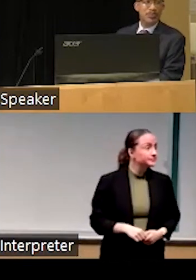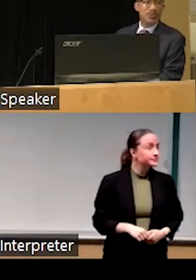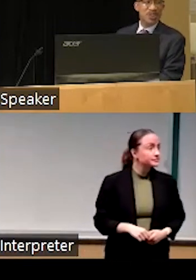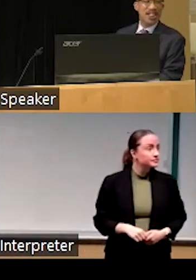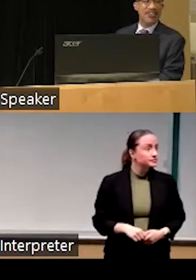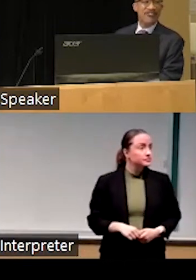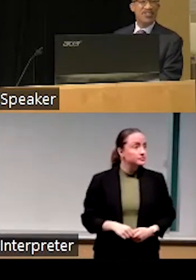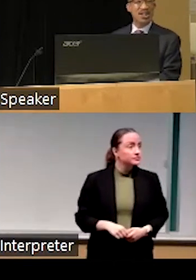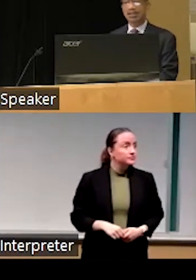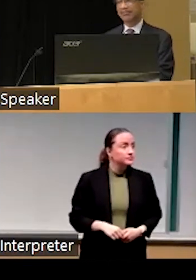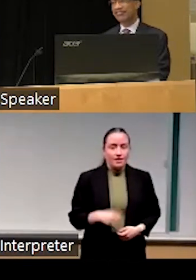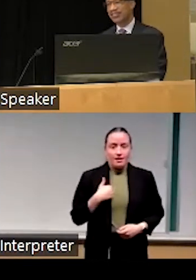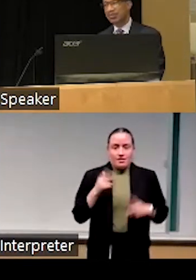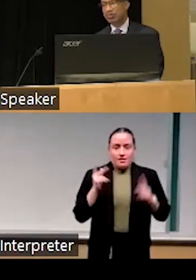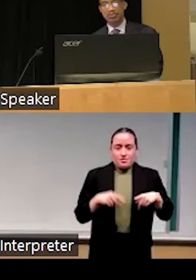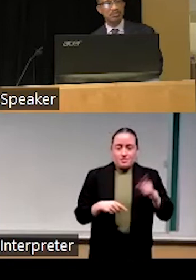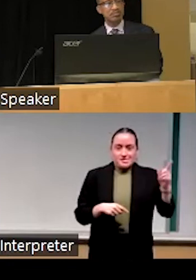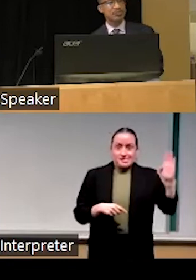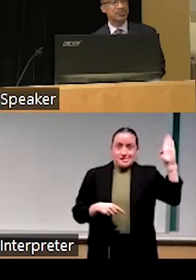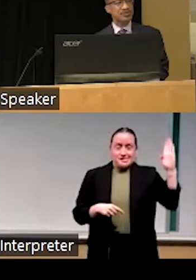okay Catherine